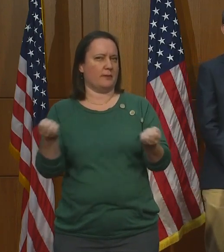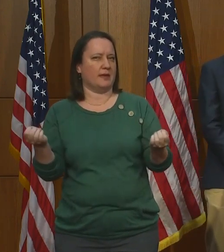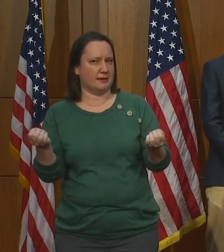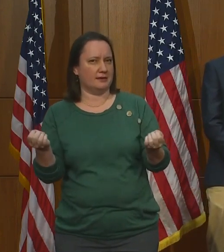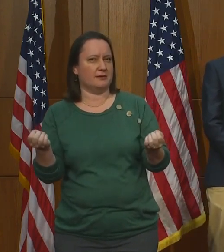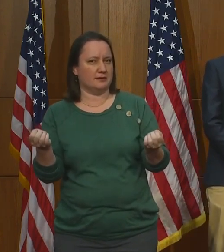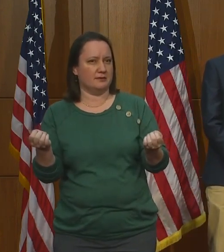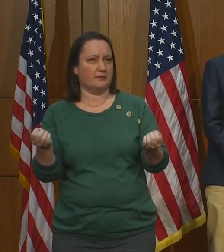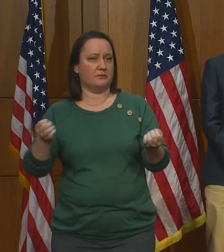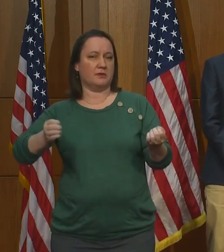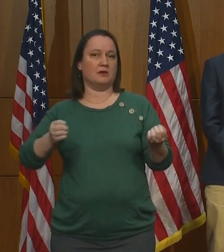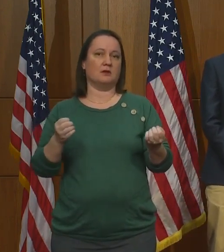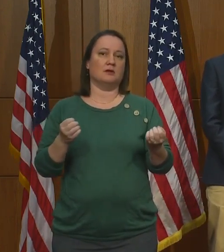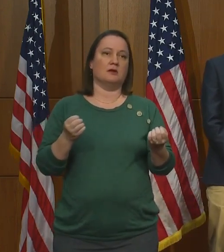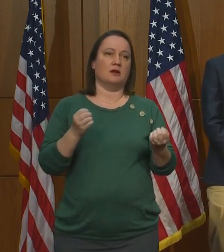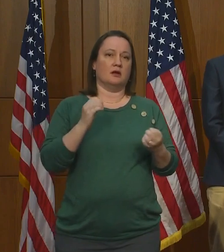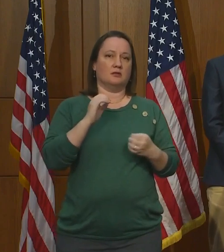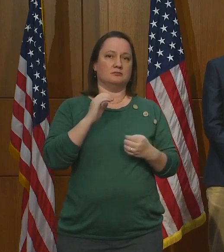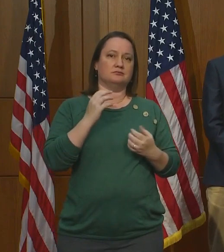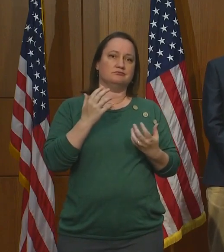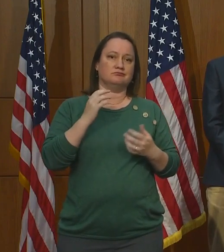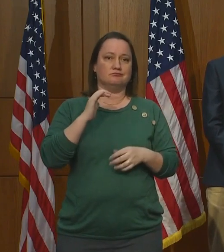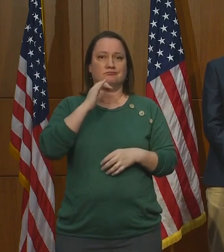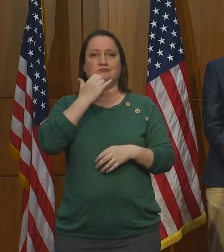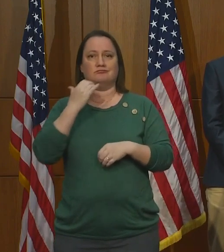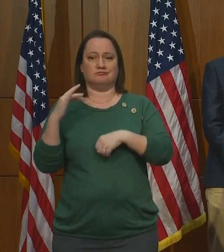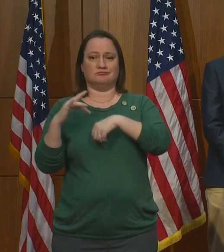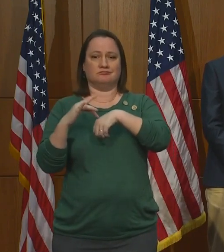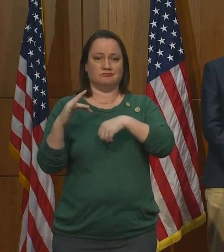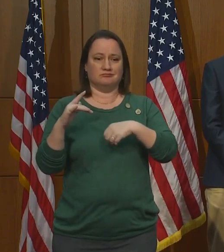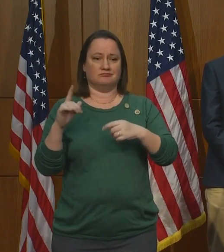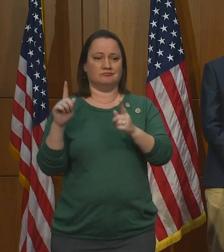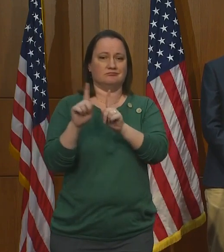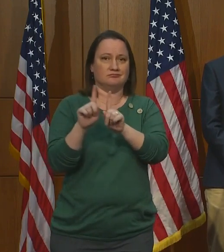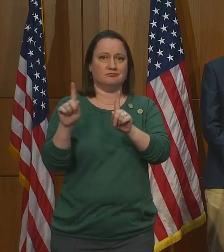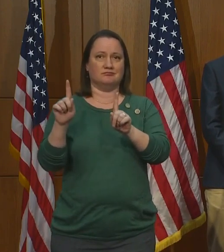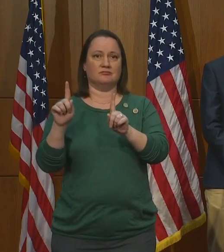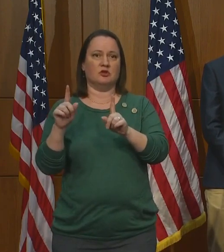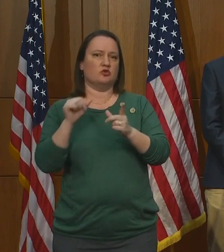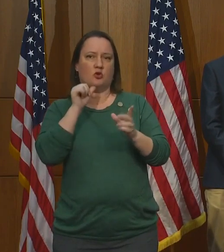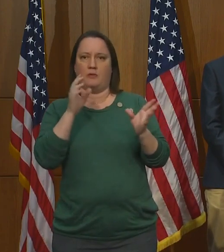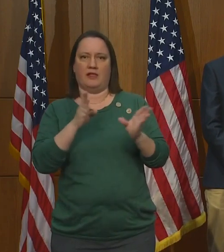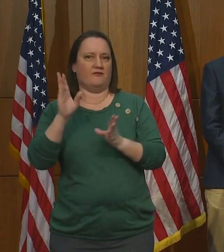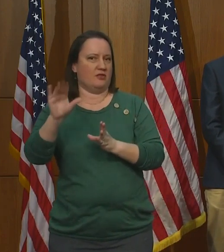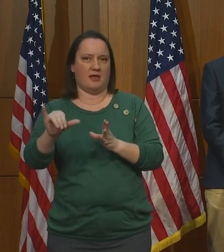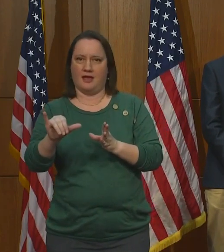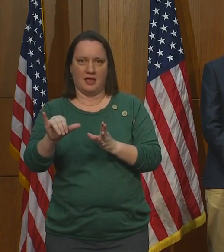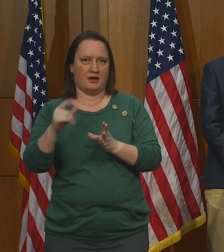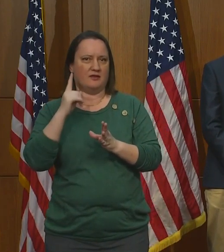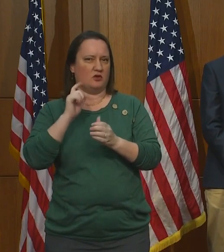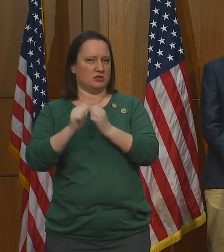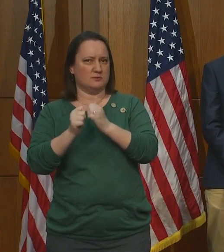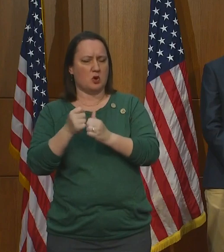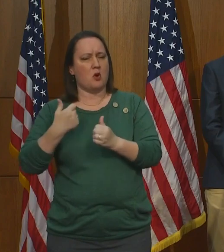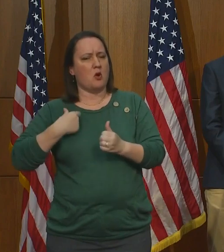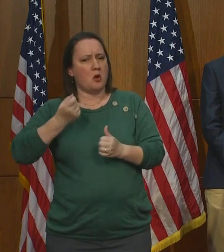OUR KIDS ARE BACK OUT- PLAYING SPORTS- INCIDENTAL CONTACT. IS OBVIOUSLY ACCIDENTAL CONTACT